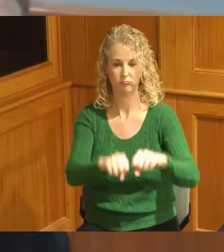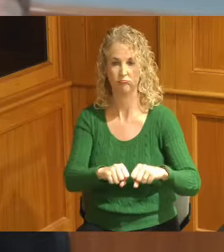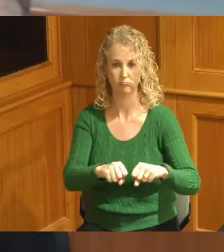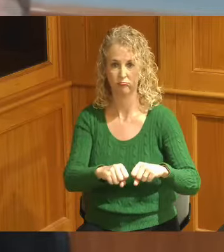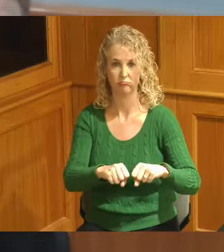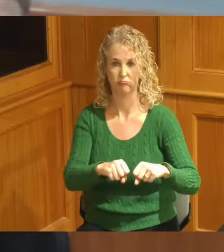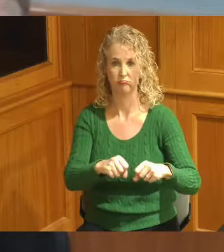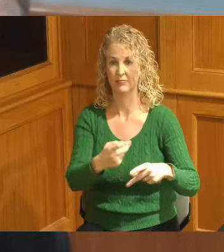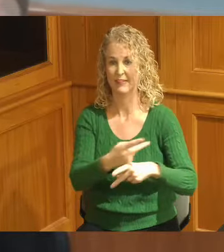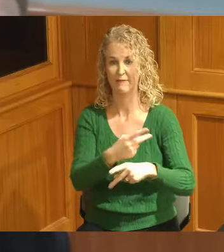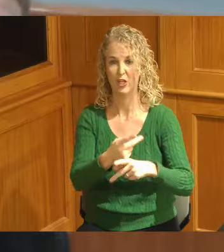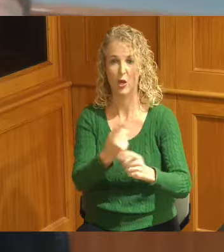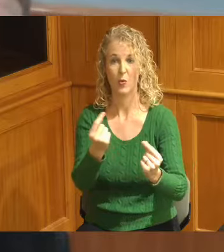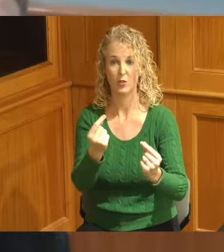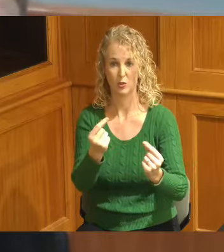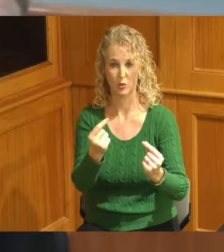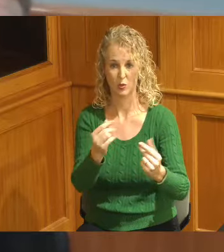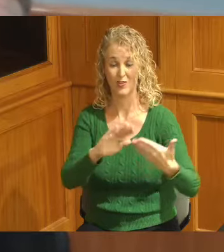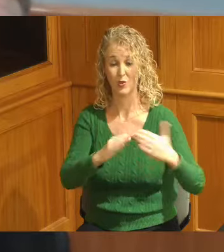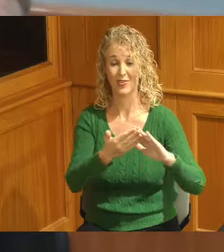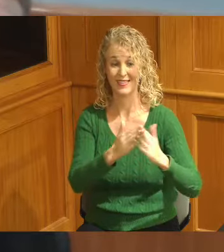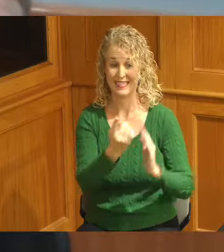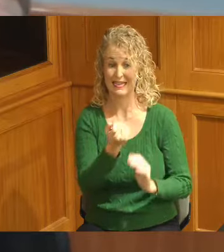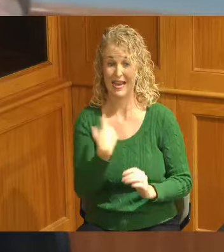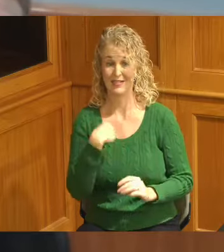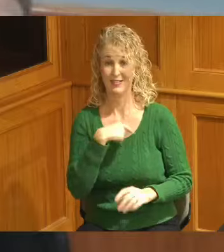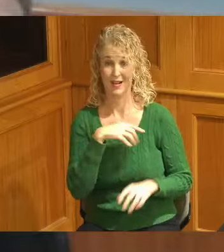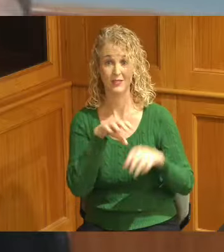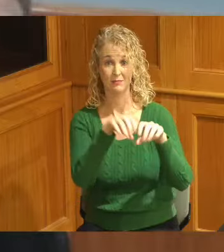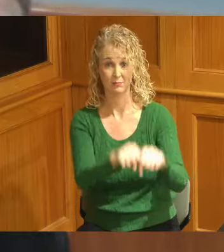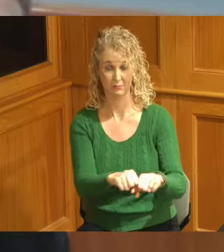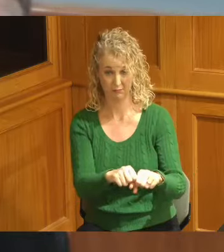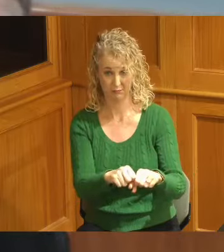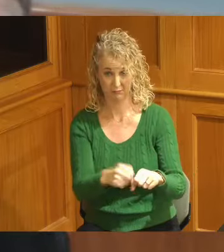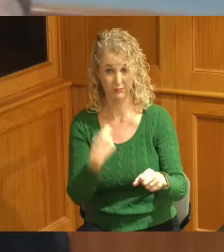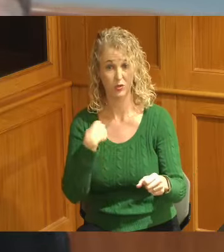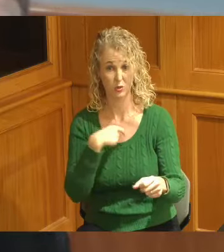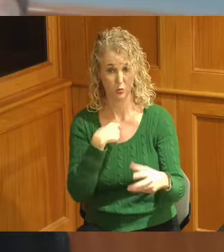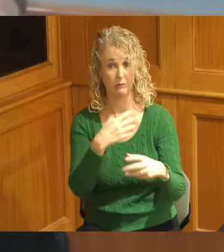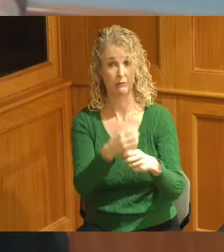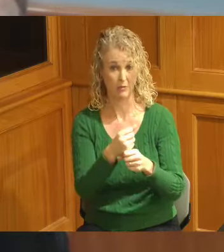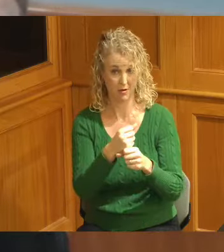asked us to step in and pursue ownership that ultimately was funded via a subreient grant